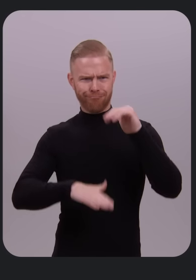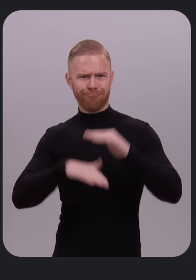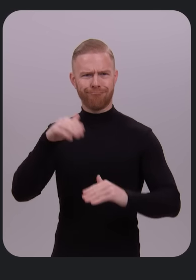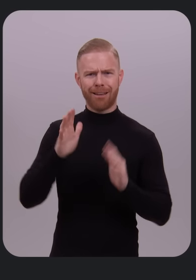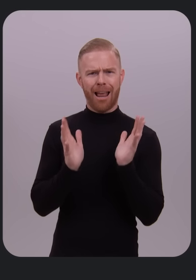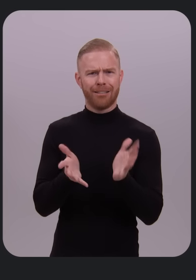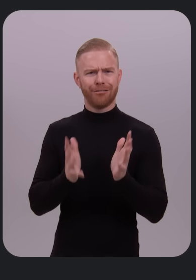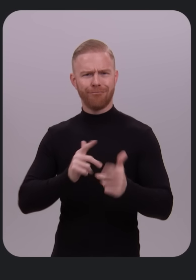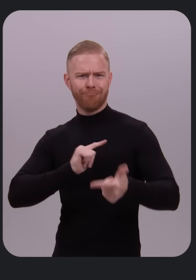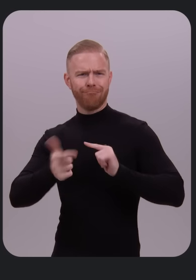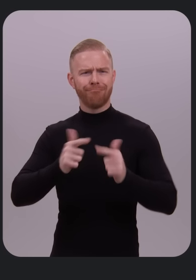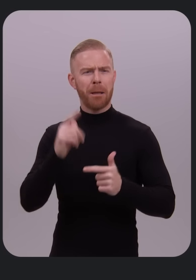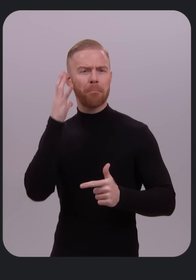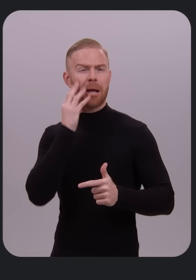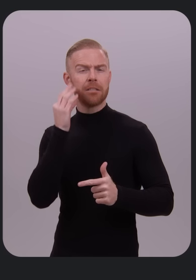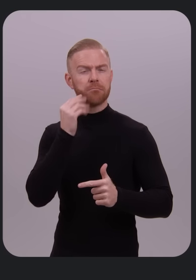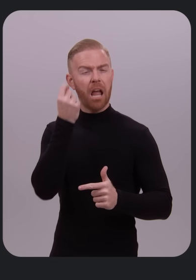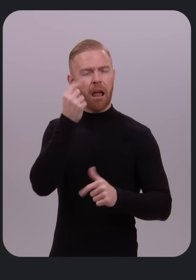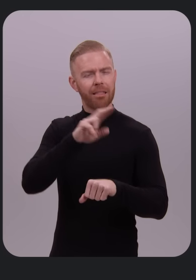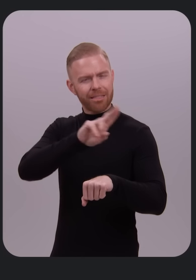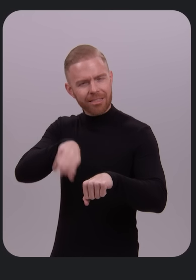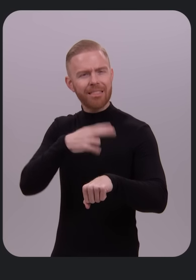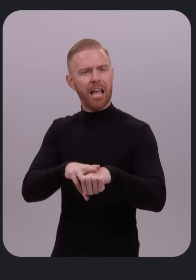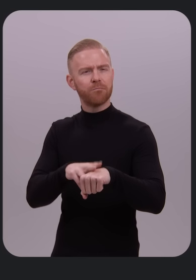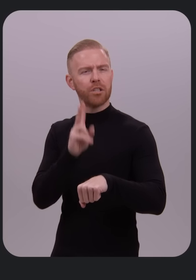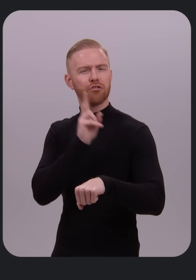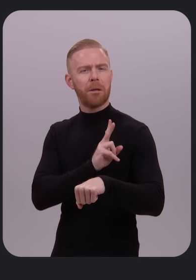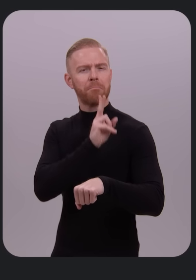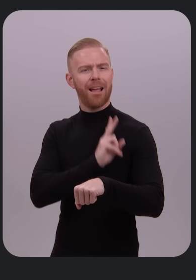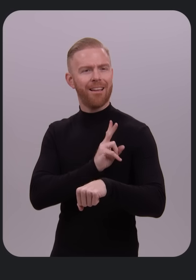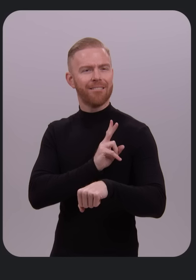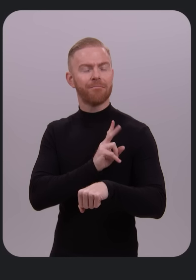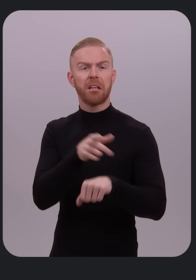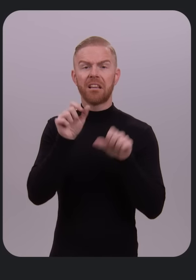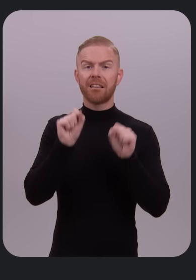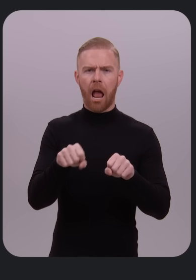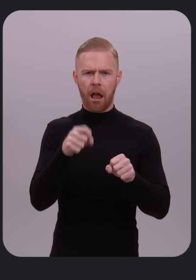with a more natural Gemini. It's even able to distinguish between the speaker